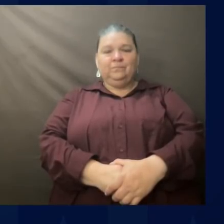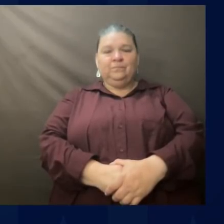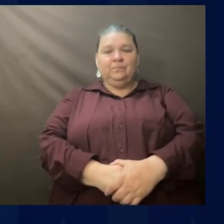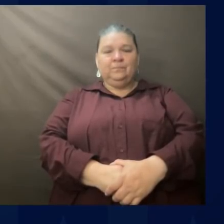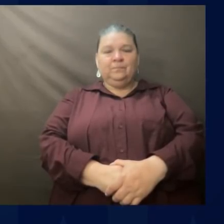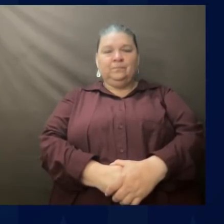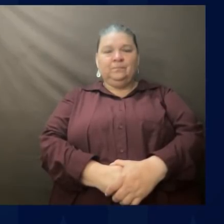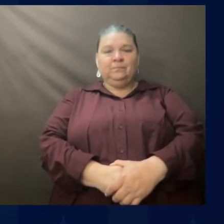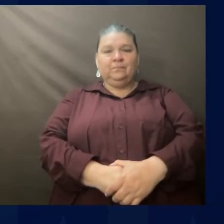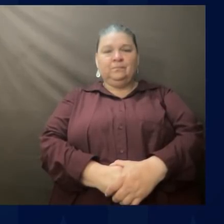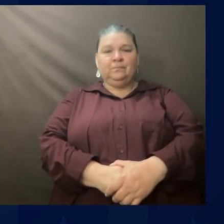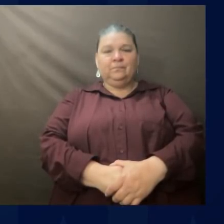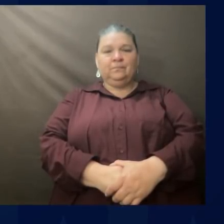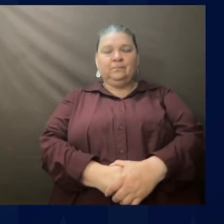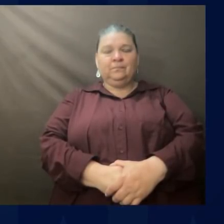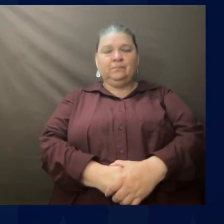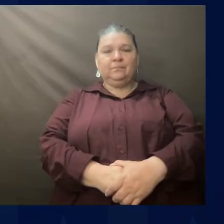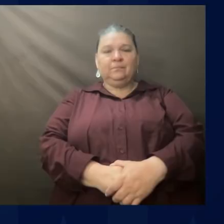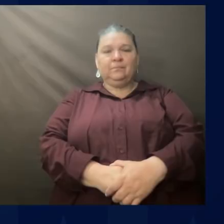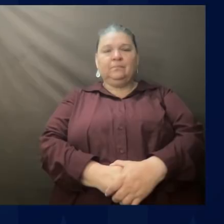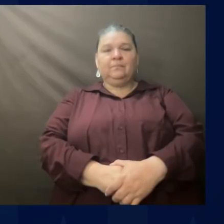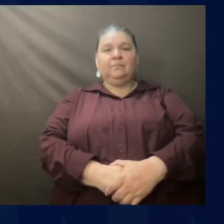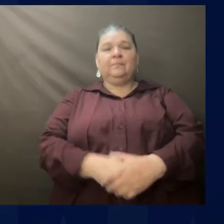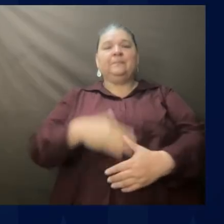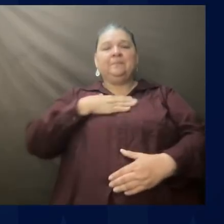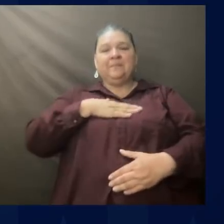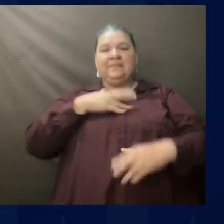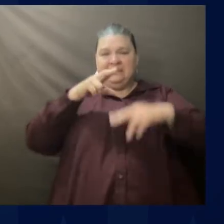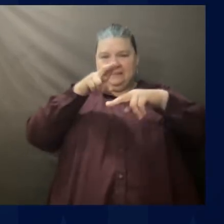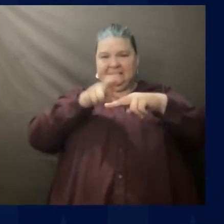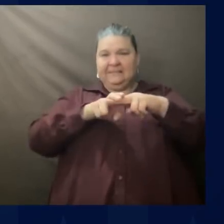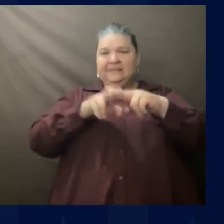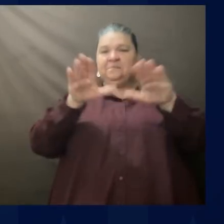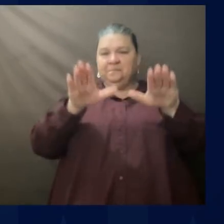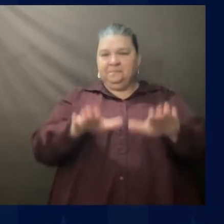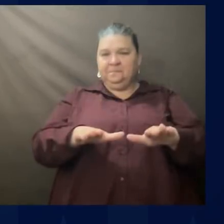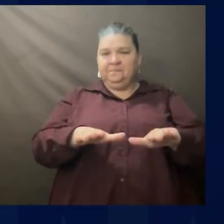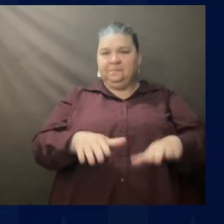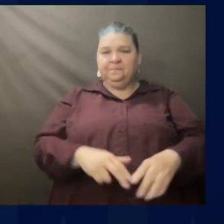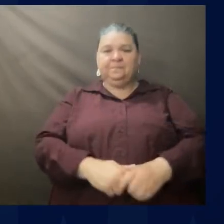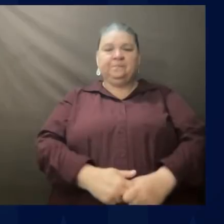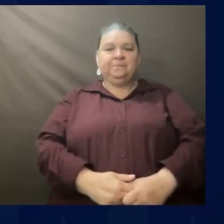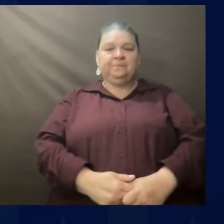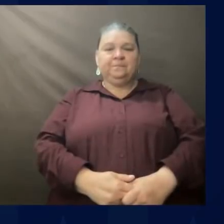Announcer: Please be seated. Ladies and gentlemen, General Mark Milley.